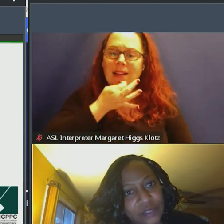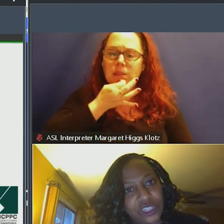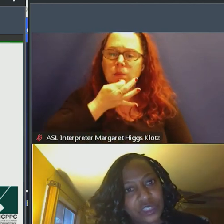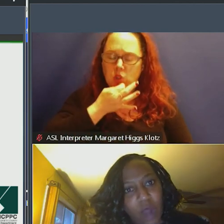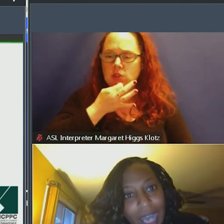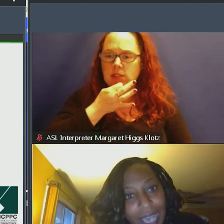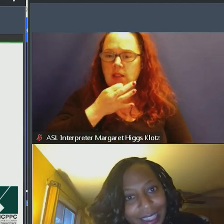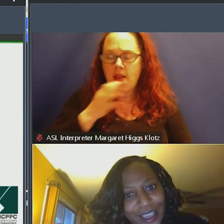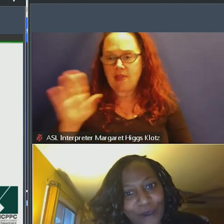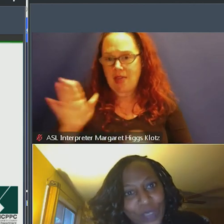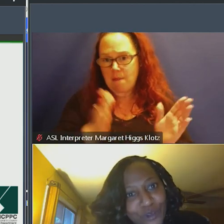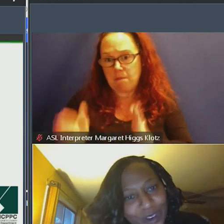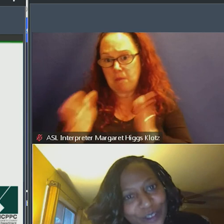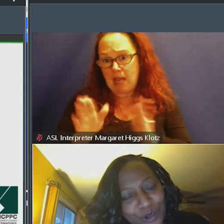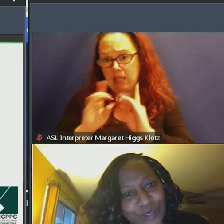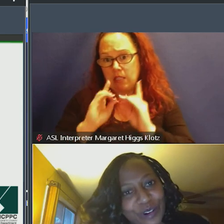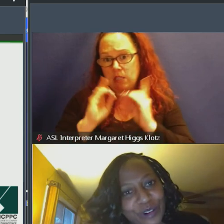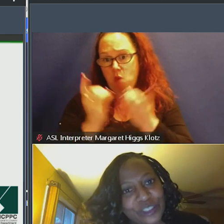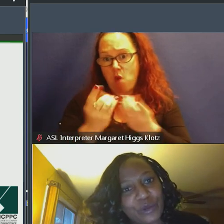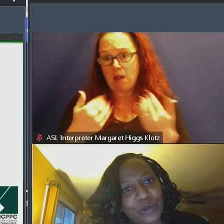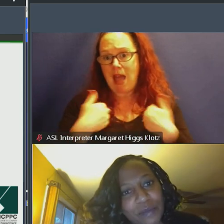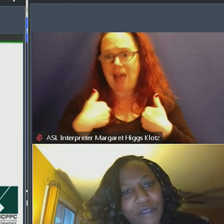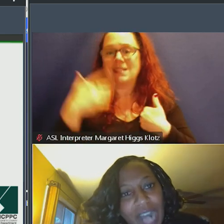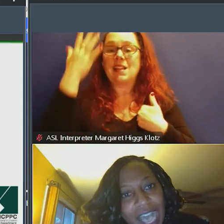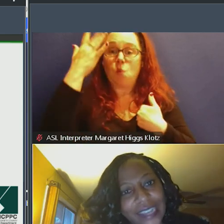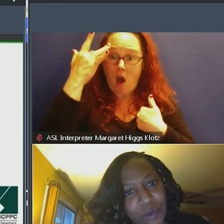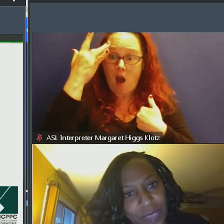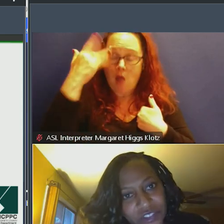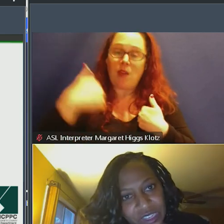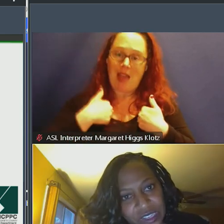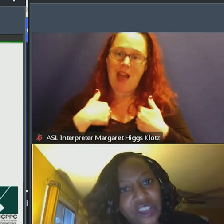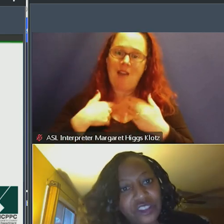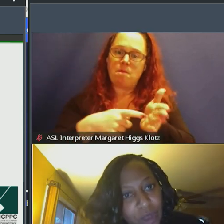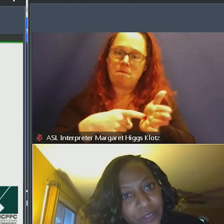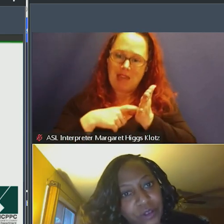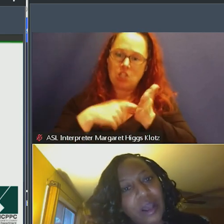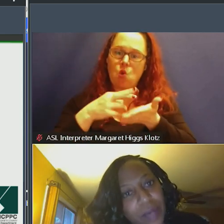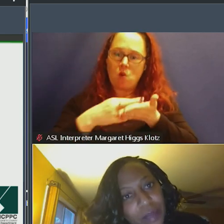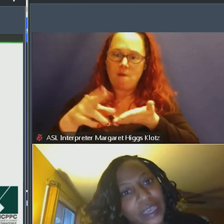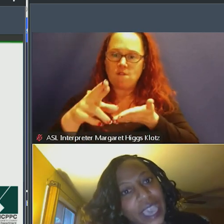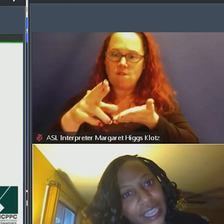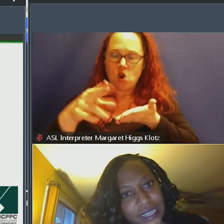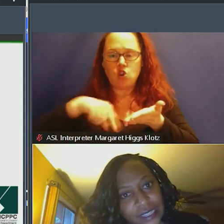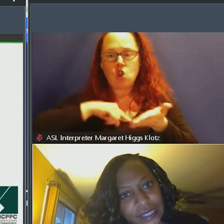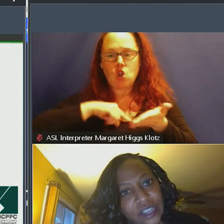which is why we do mandatory referrals so that we can provide information to other public entities.